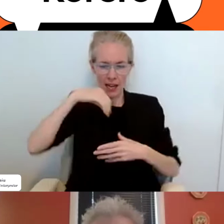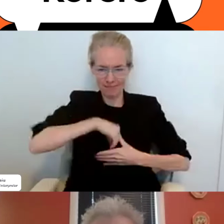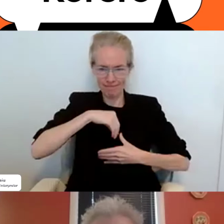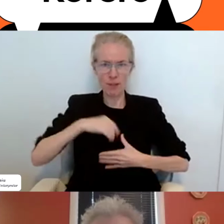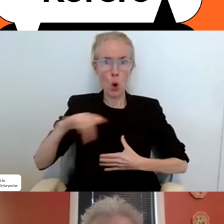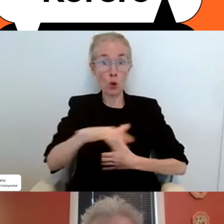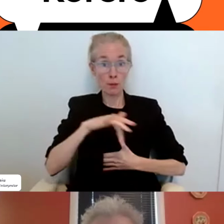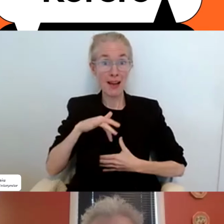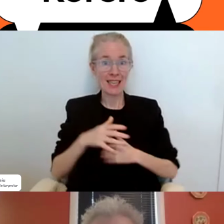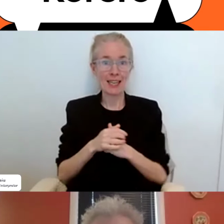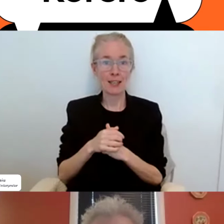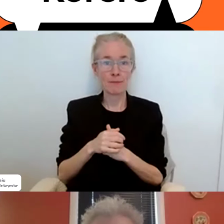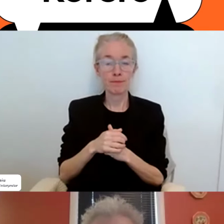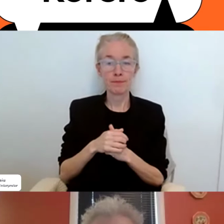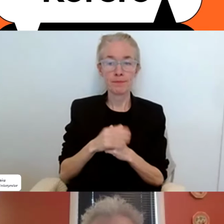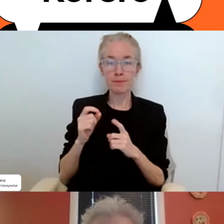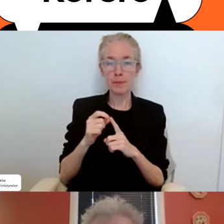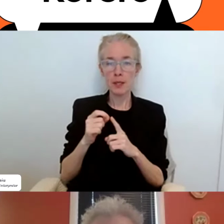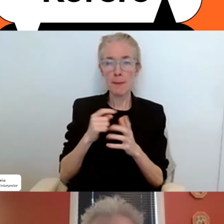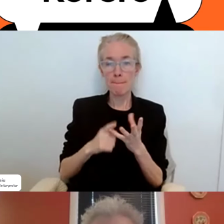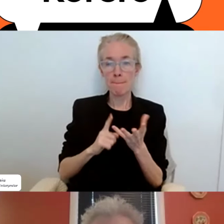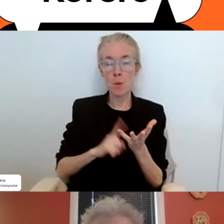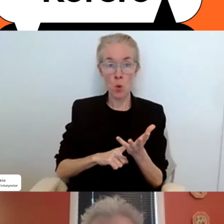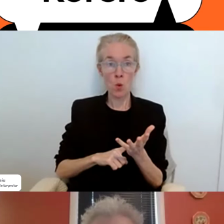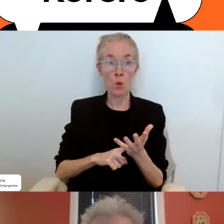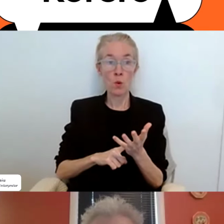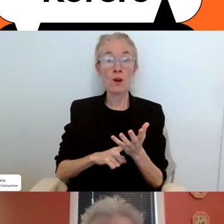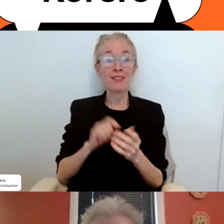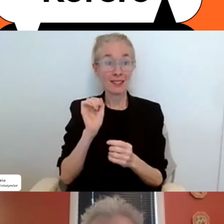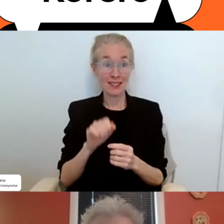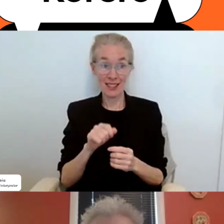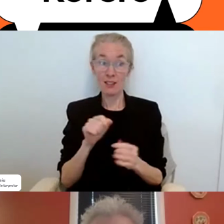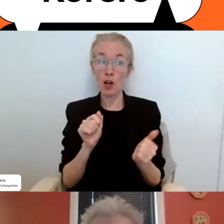there's some really good examples I can think of recently with specific